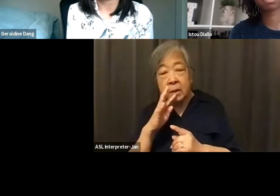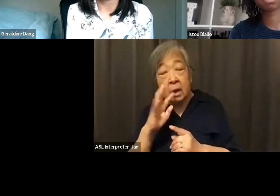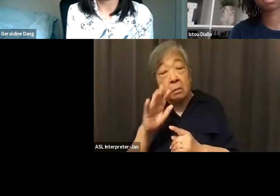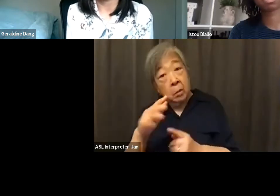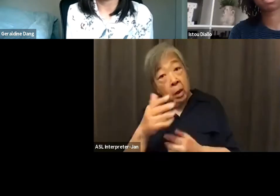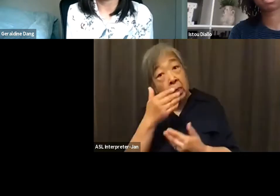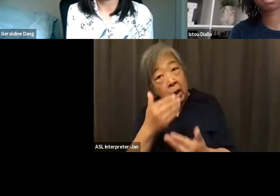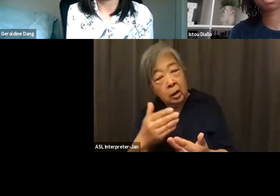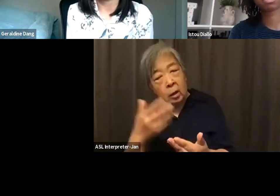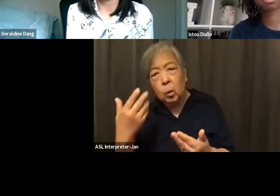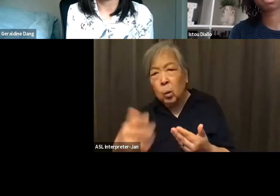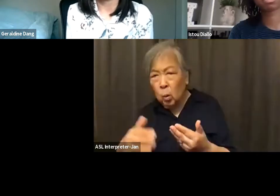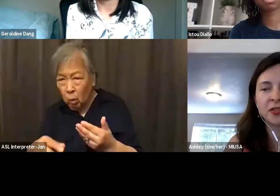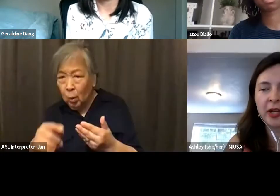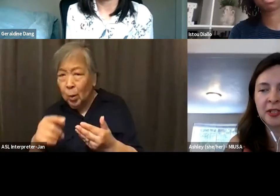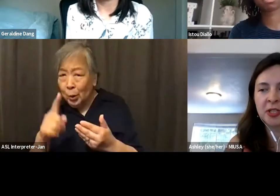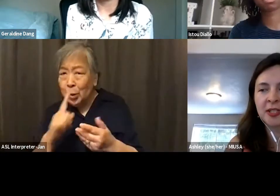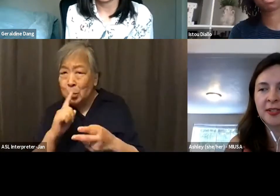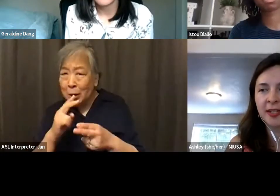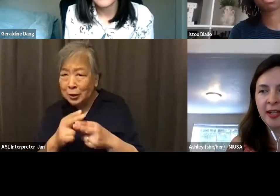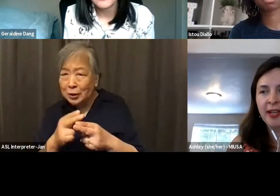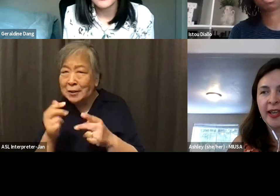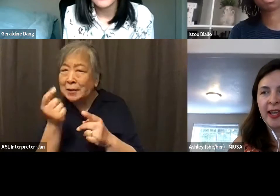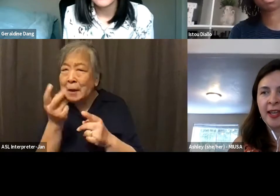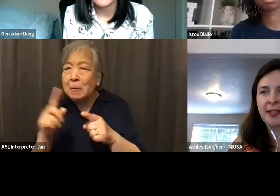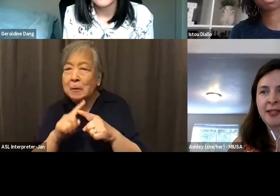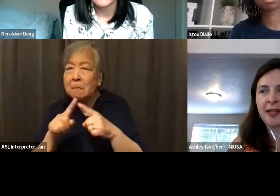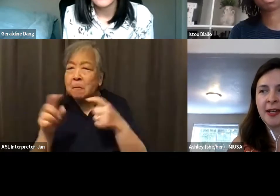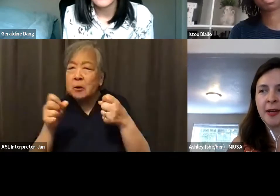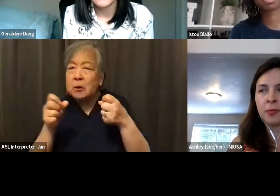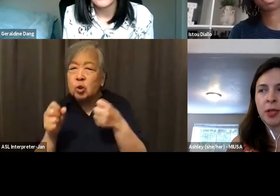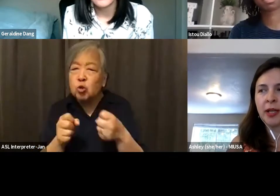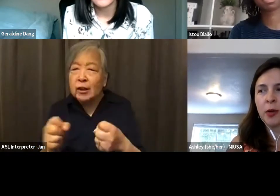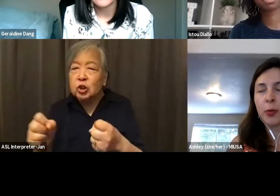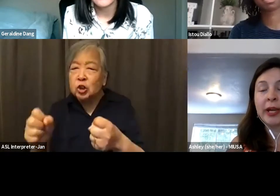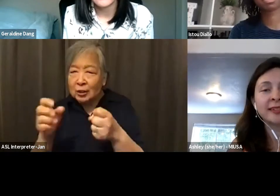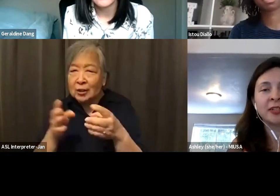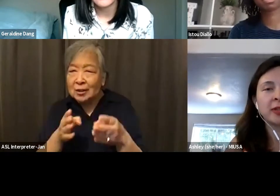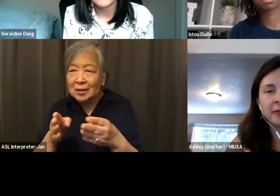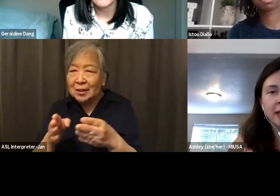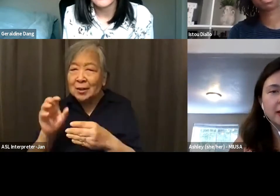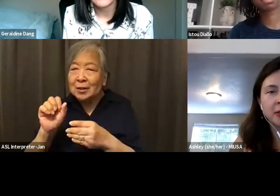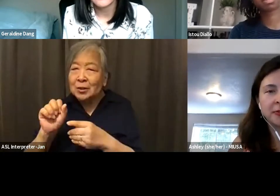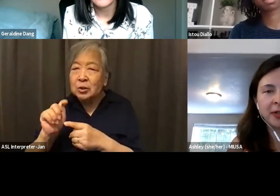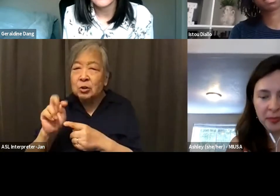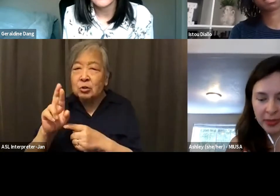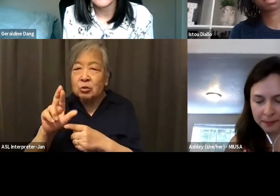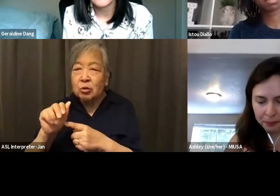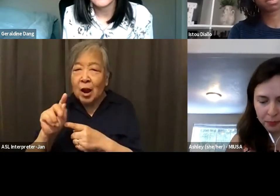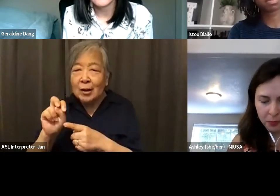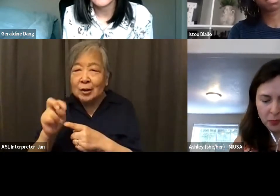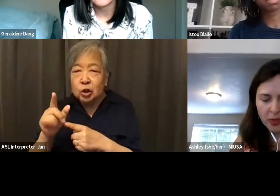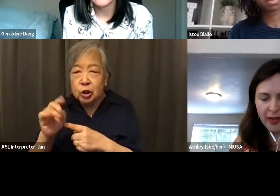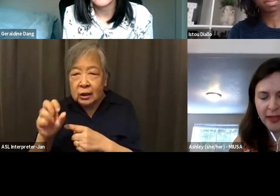You shared a lot of different strategies and ways that you navigated your environment that